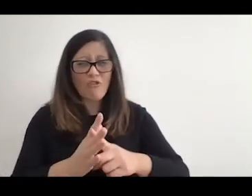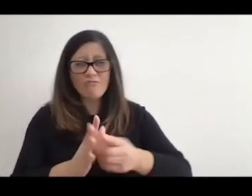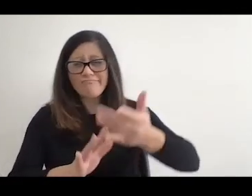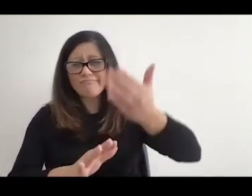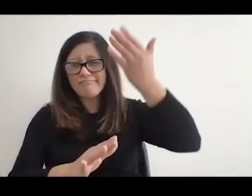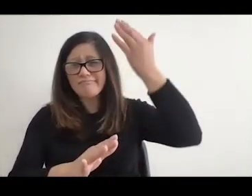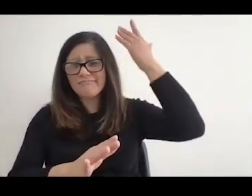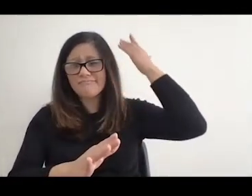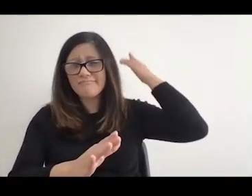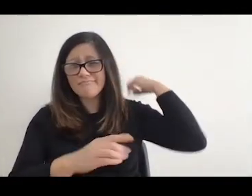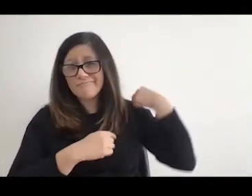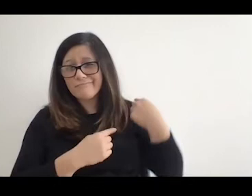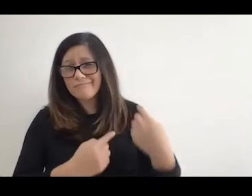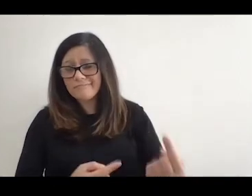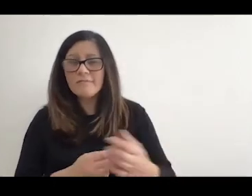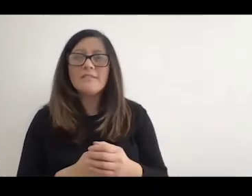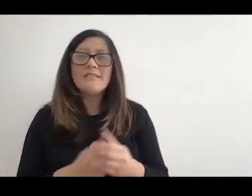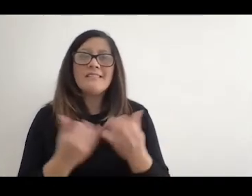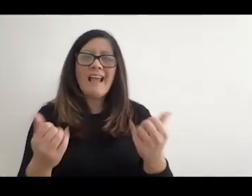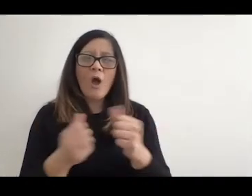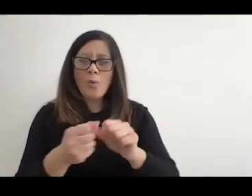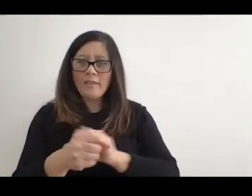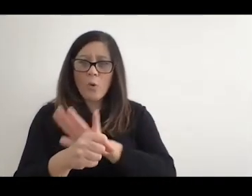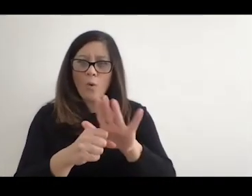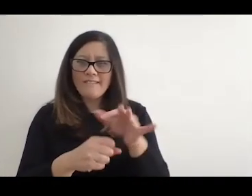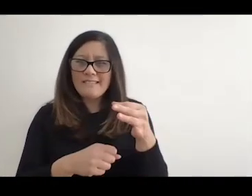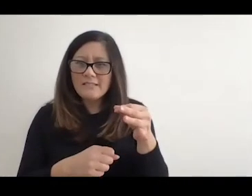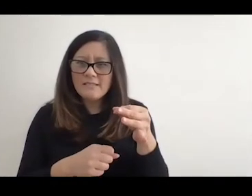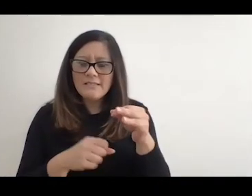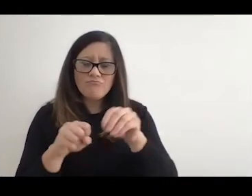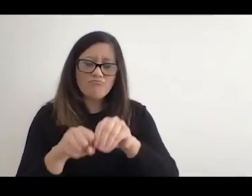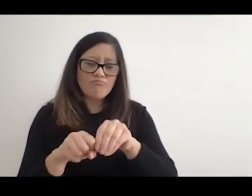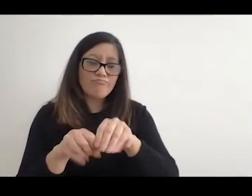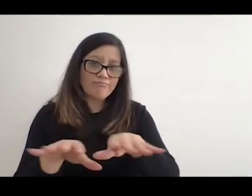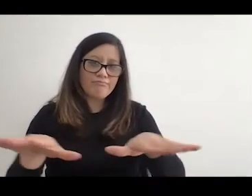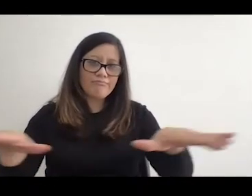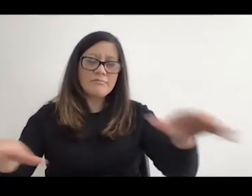Now with COVID-19 with the pandemic.